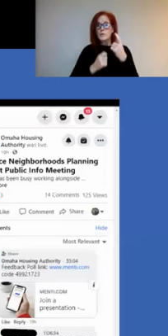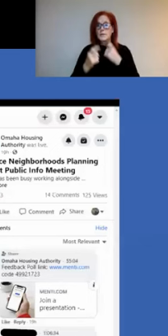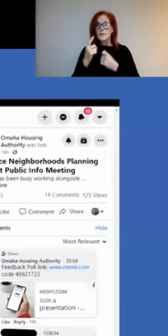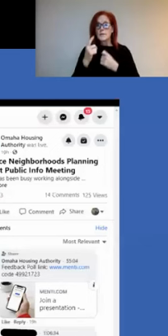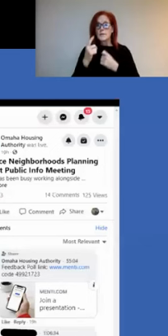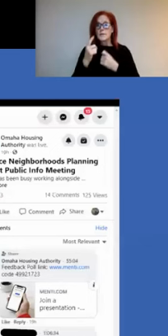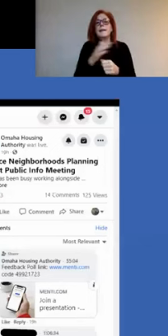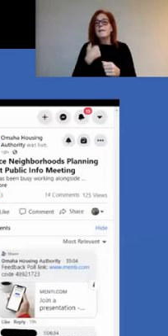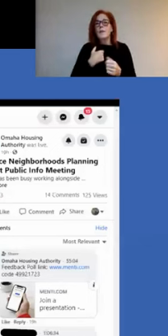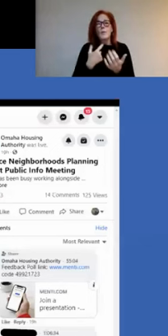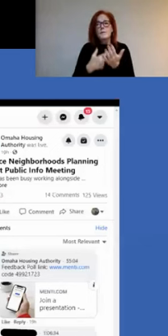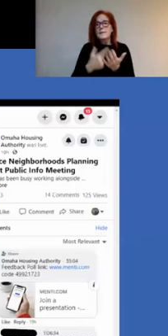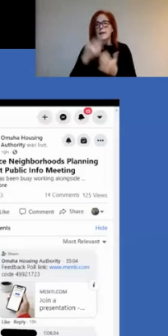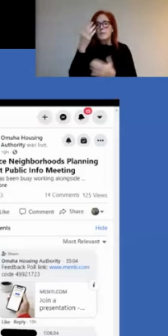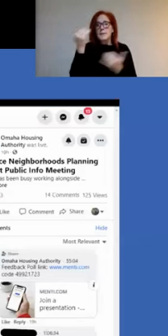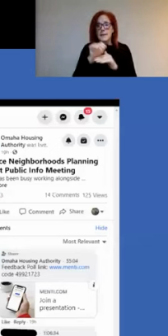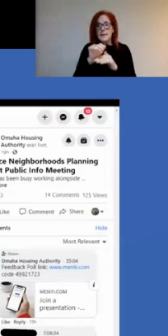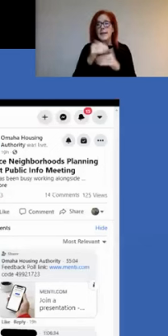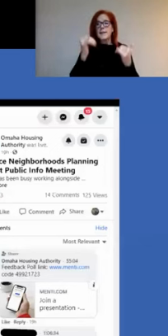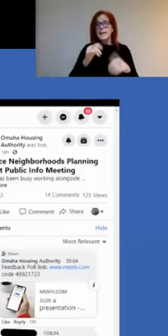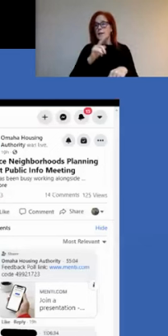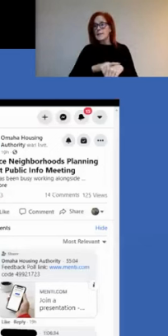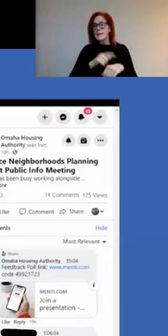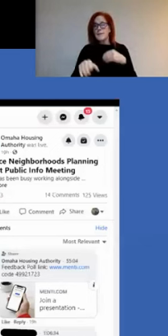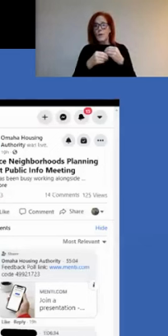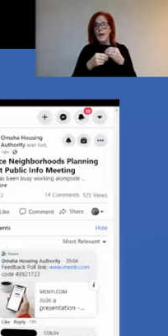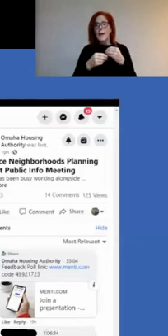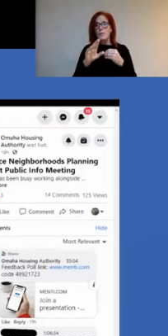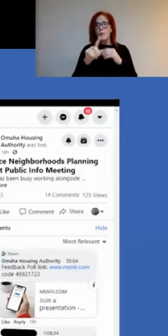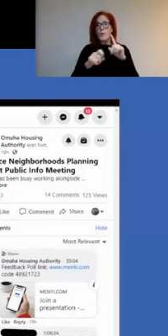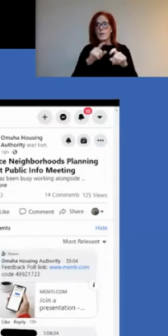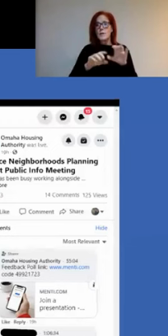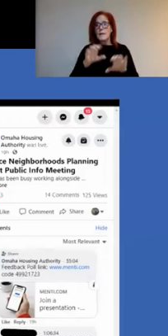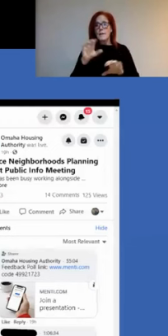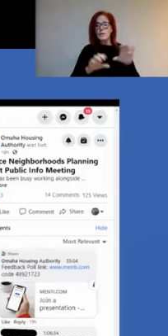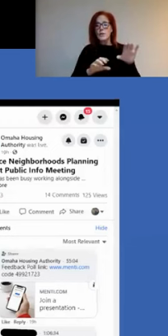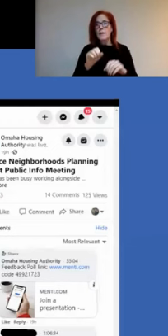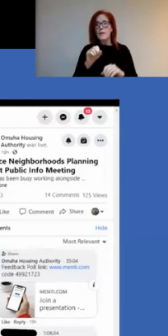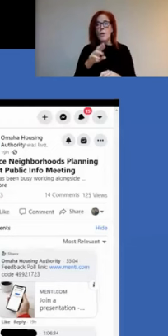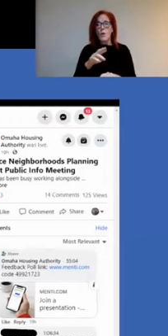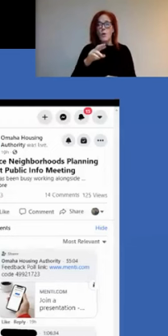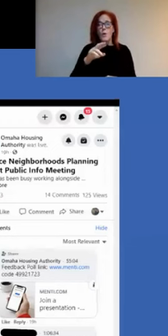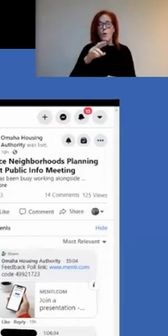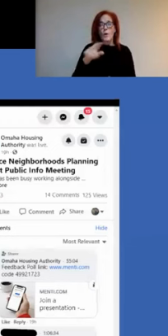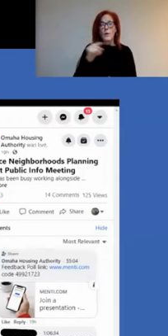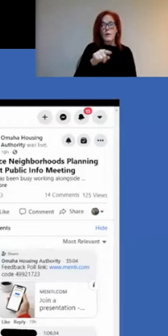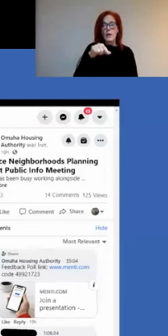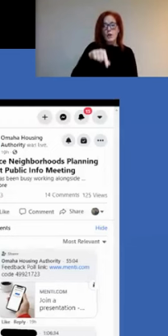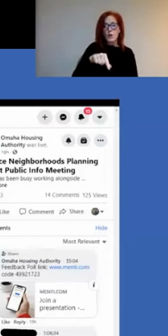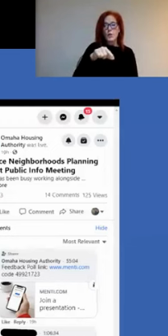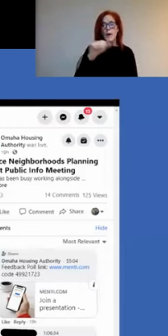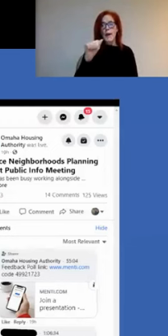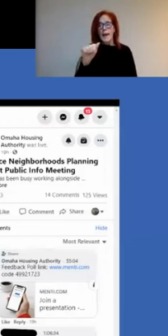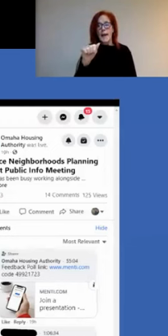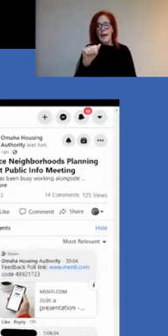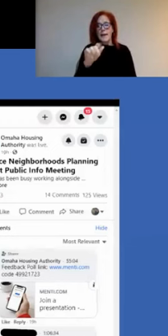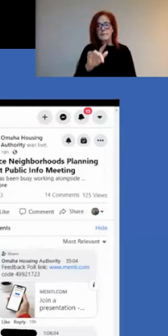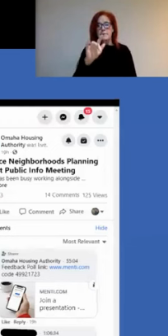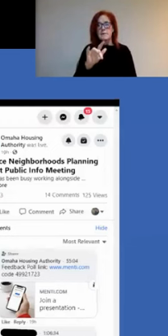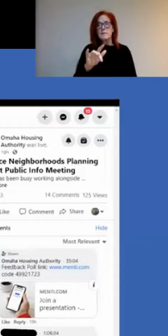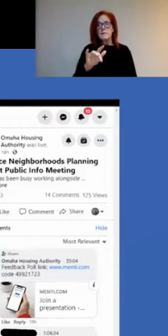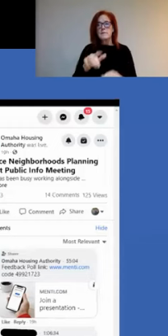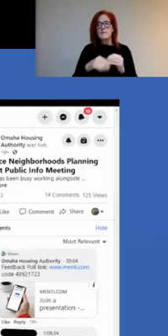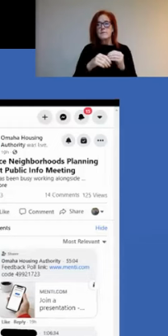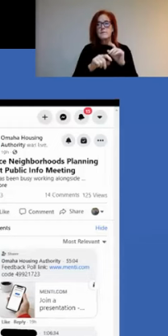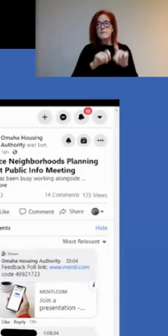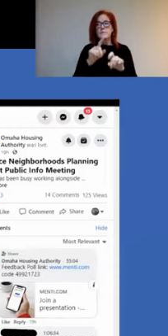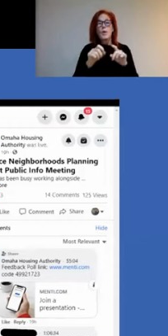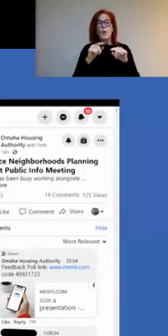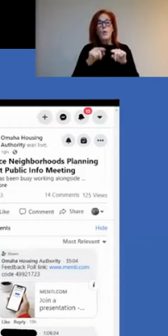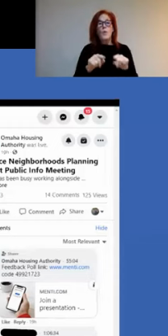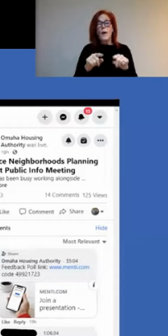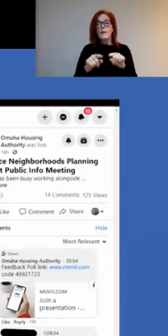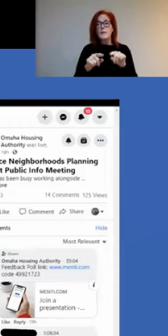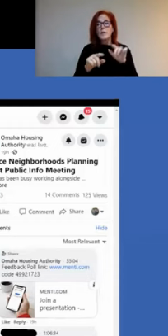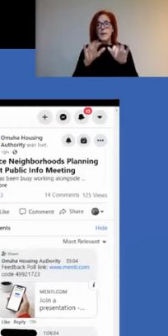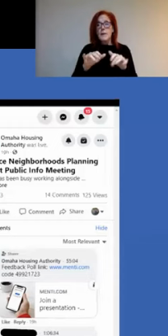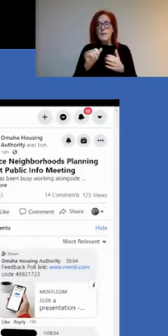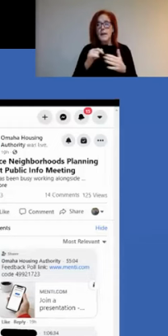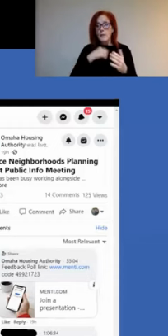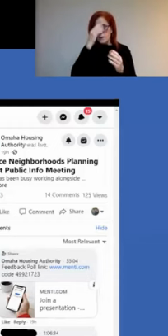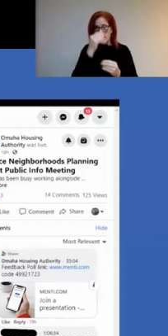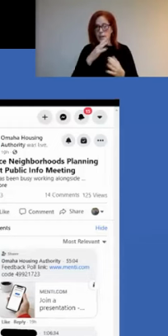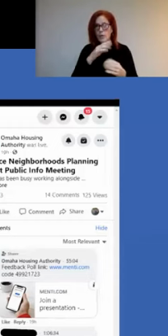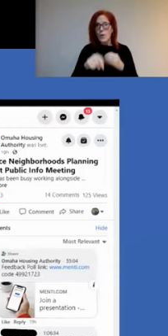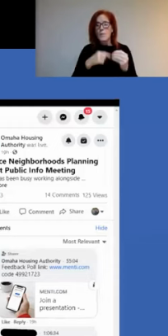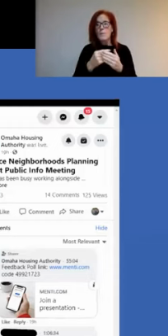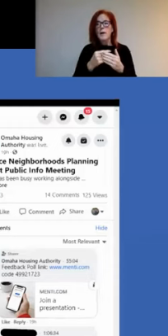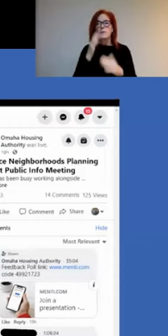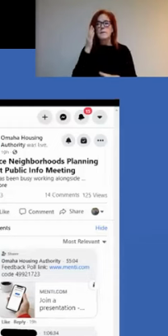And the goal of our program, of course, is to have people sustain permanent housing that's affordable or at least move into another program such as OHA or Section 8 to assist them while they're trying to make sure they can stay housed.